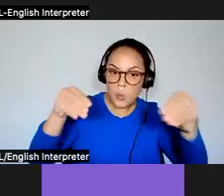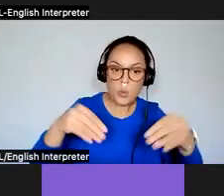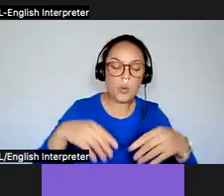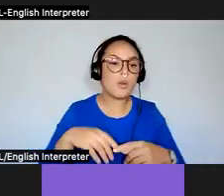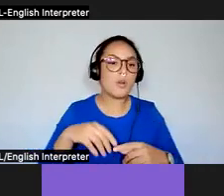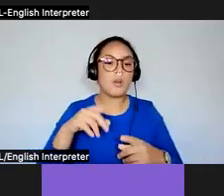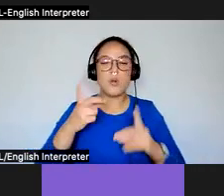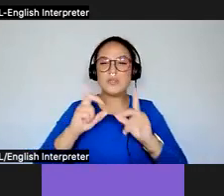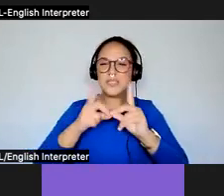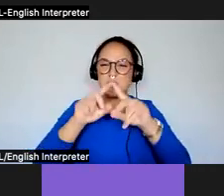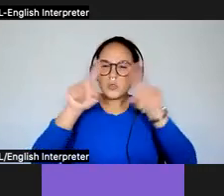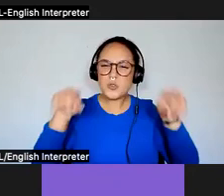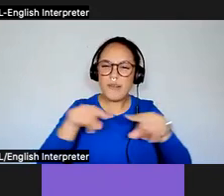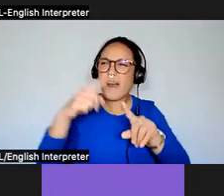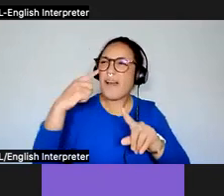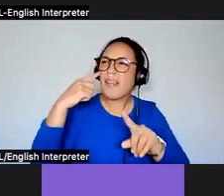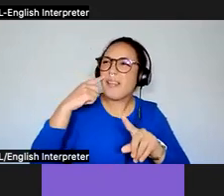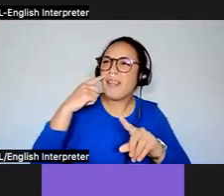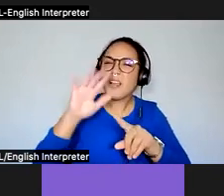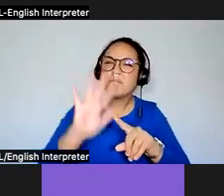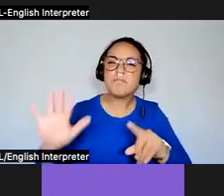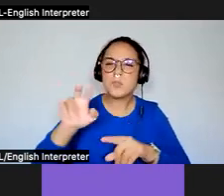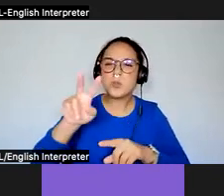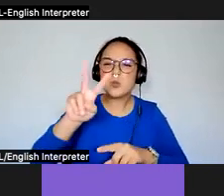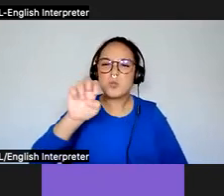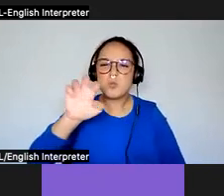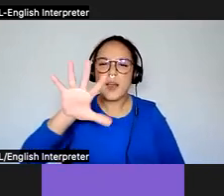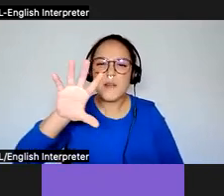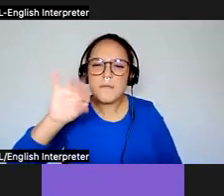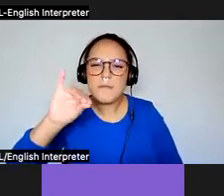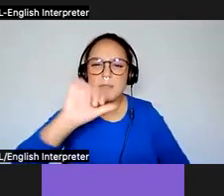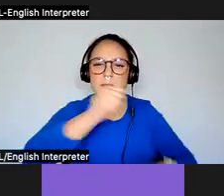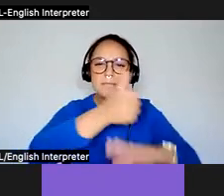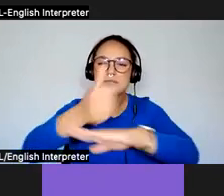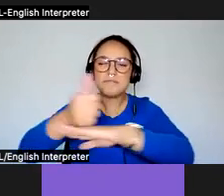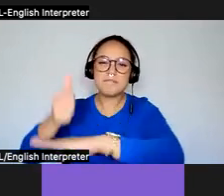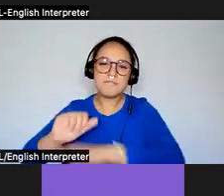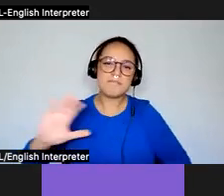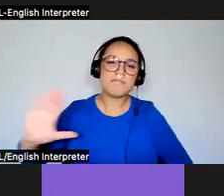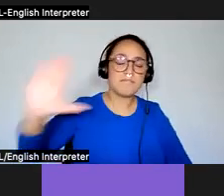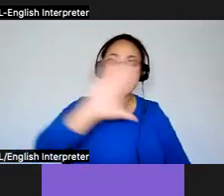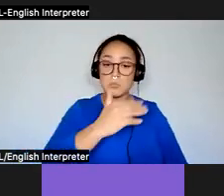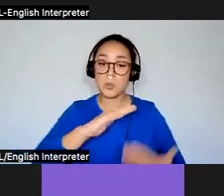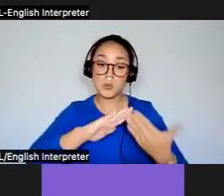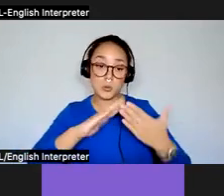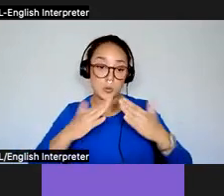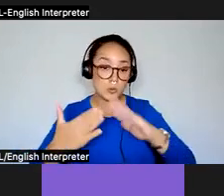of them located around the city. So this is an example of that.